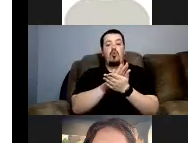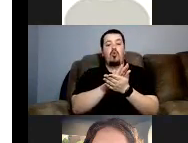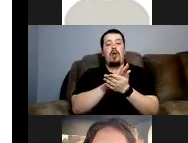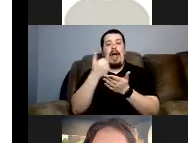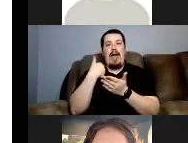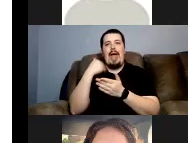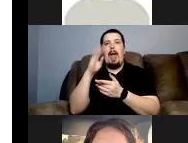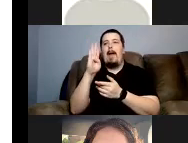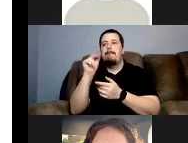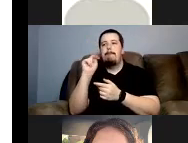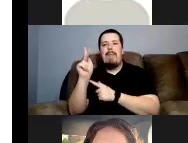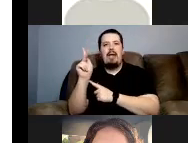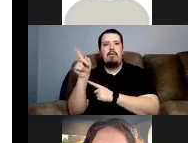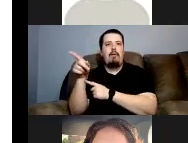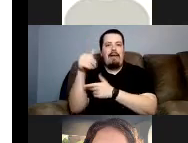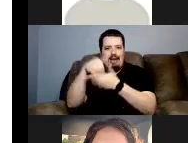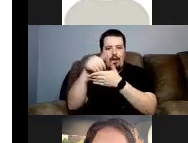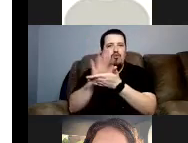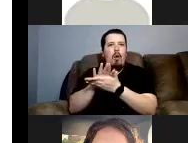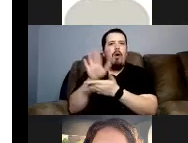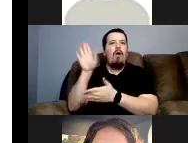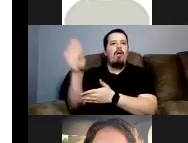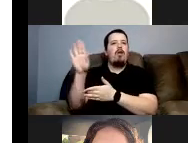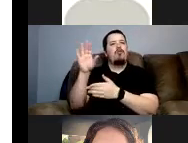in their school building and it's one of their career technical education programs